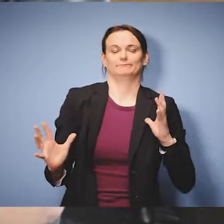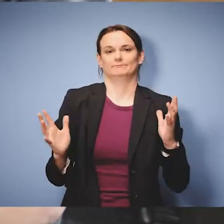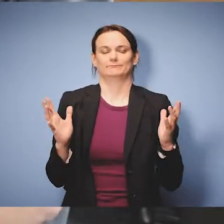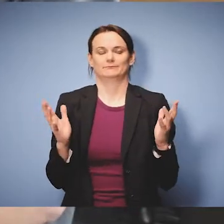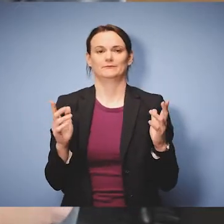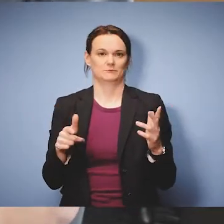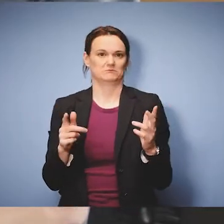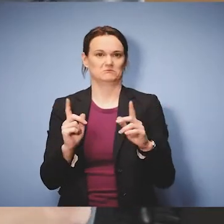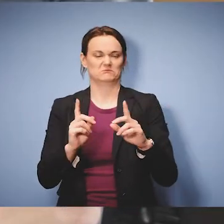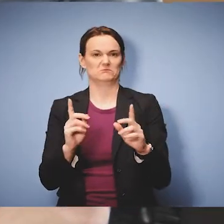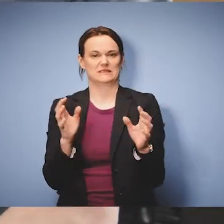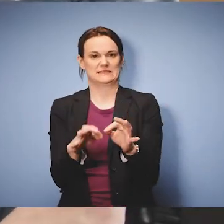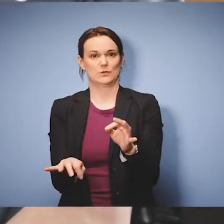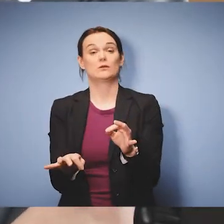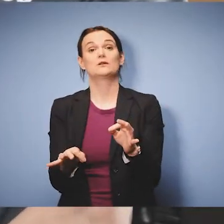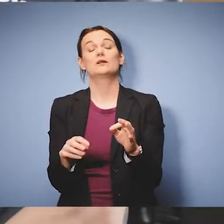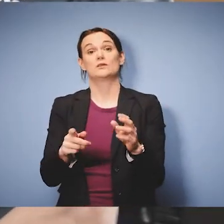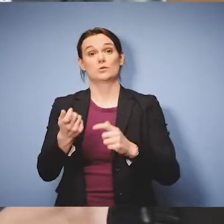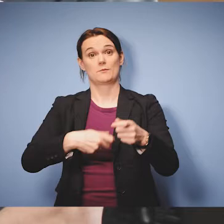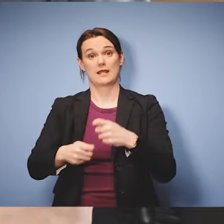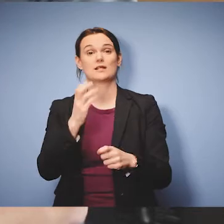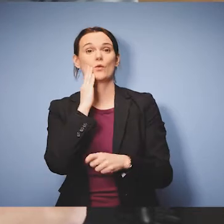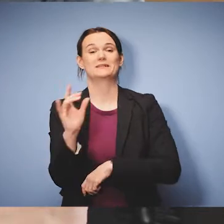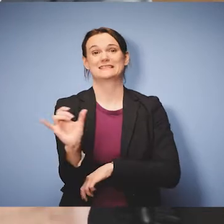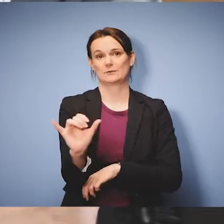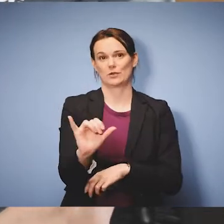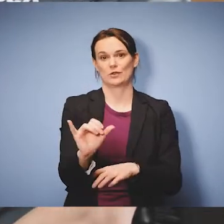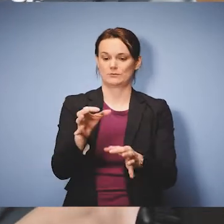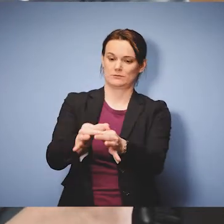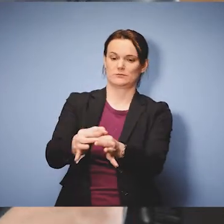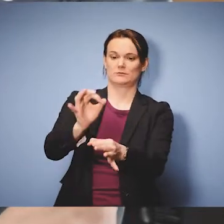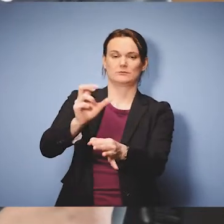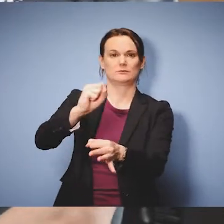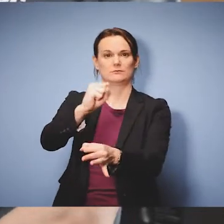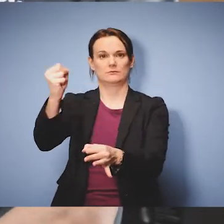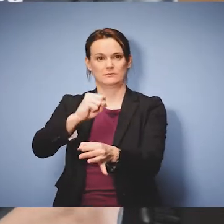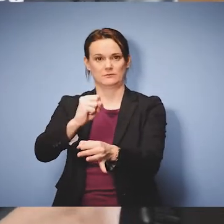It's gonna be similar to a single lever in a single hole. Cuz if I went to the Home Depot or the other big box stores